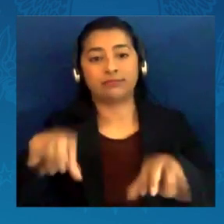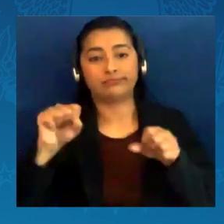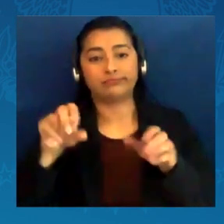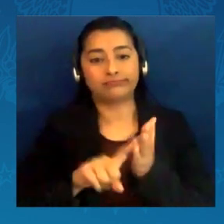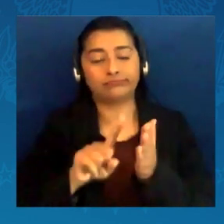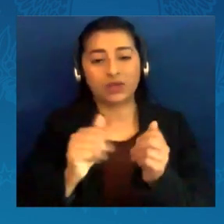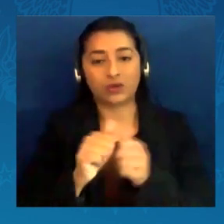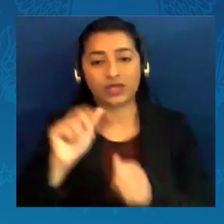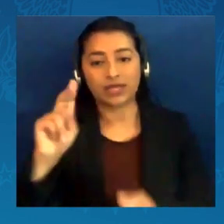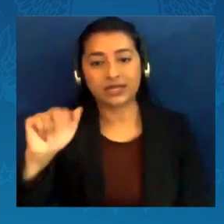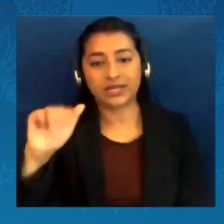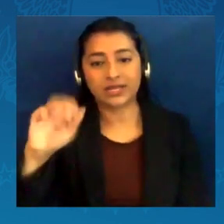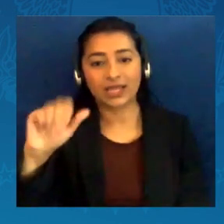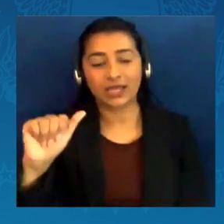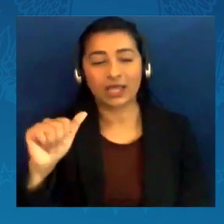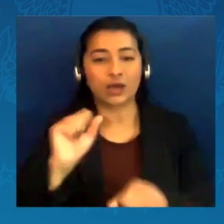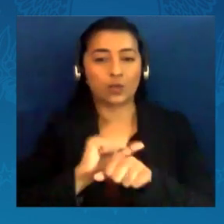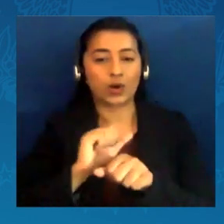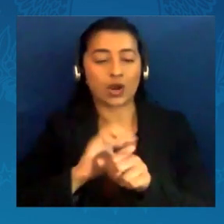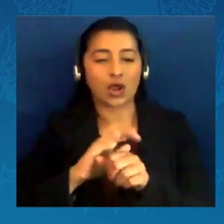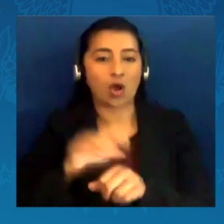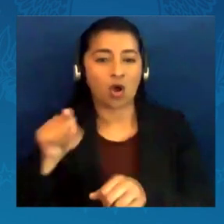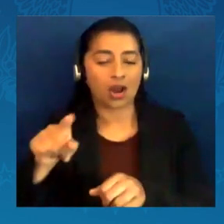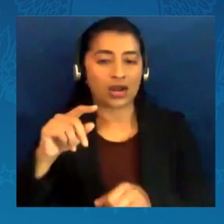So I was just a space exploration and my job